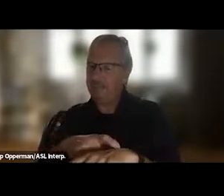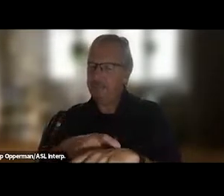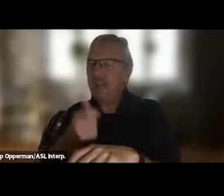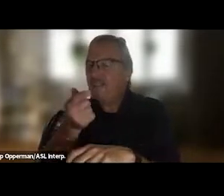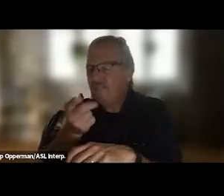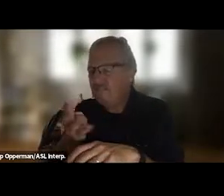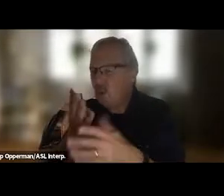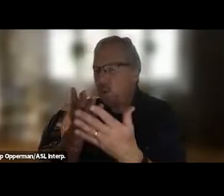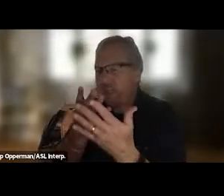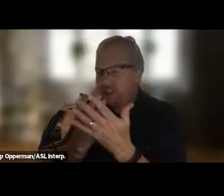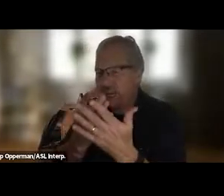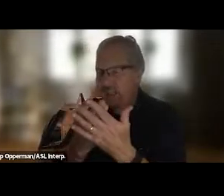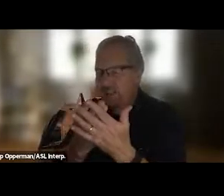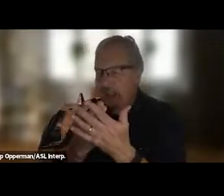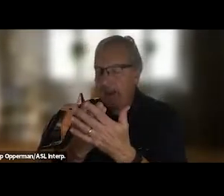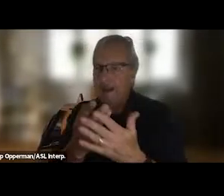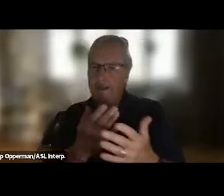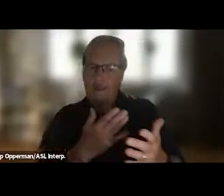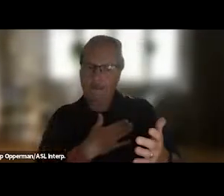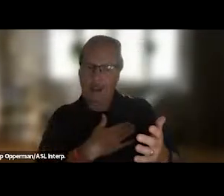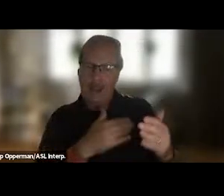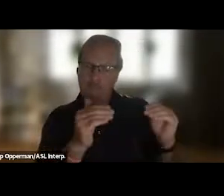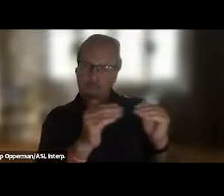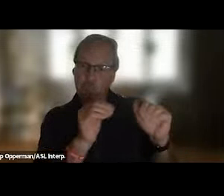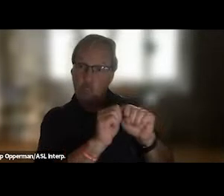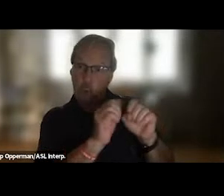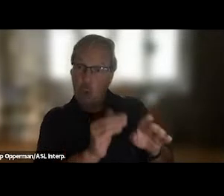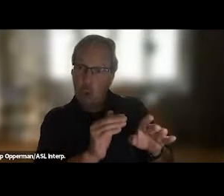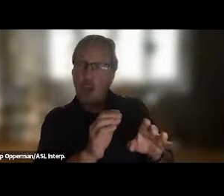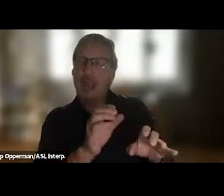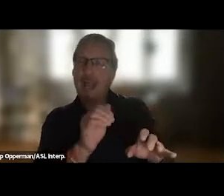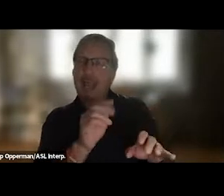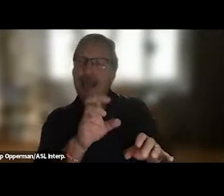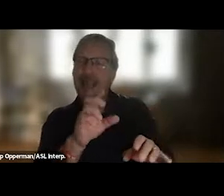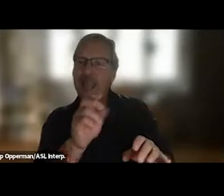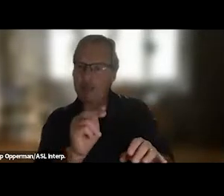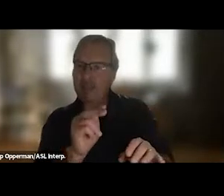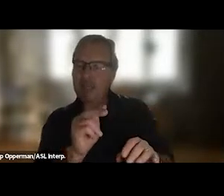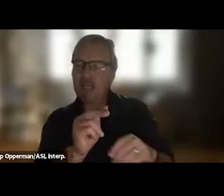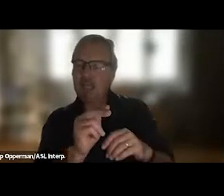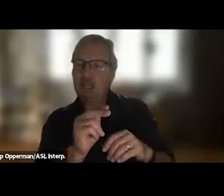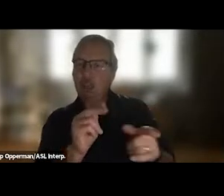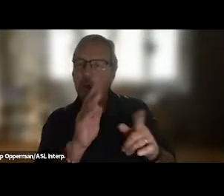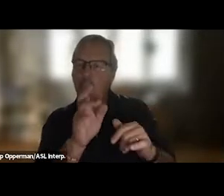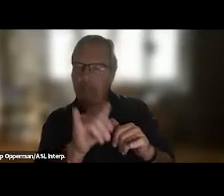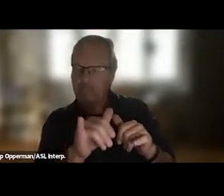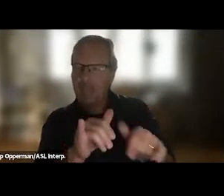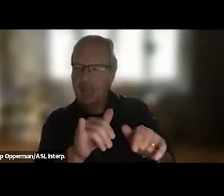but my colleague from Camden, Sharon Bean, may be talking about that because Camden has started to use it.